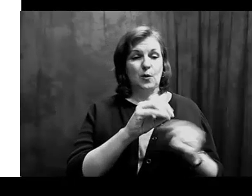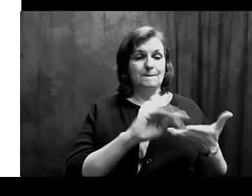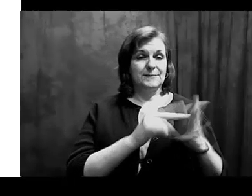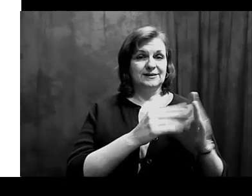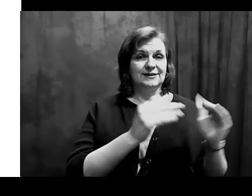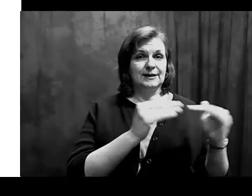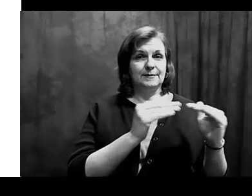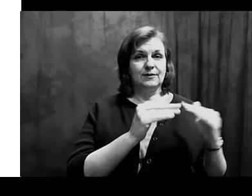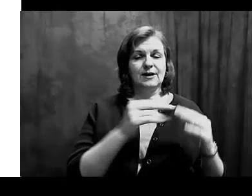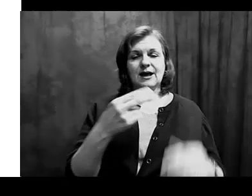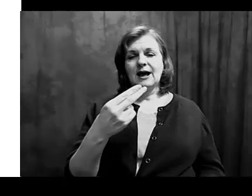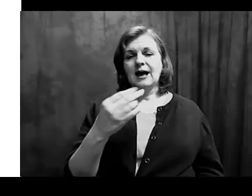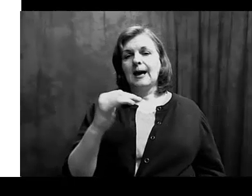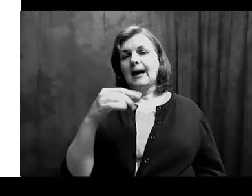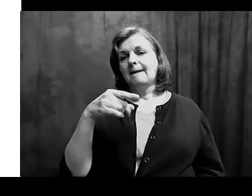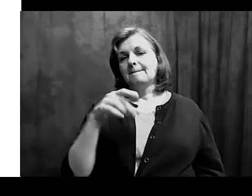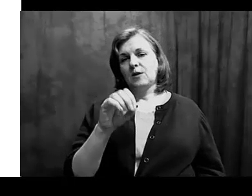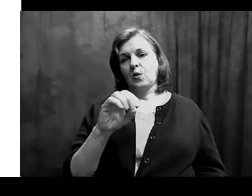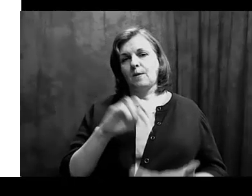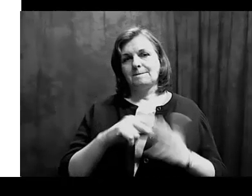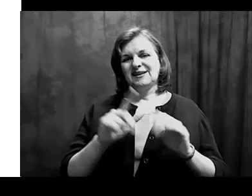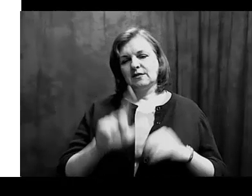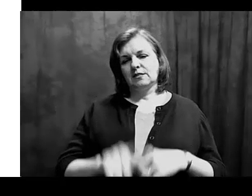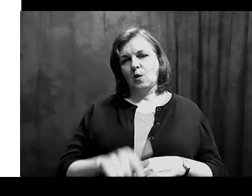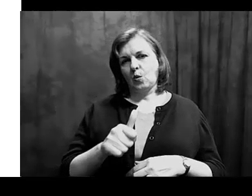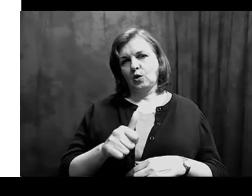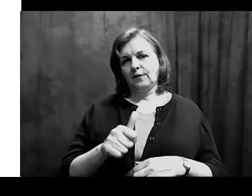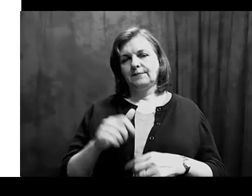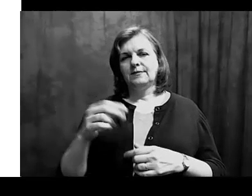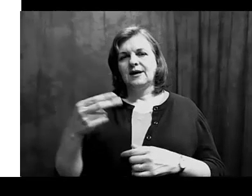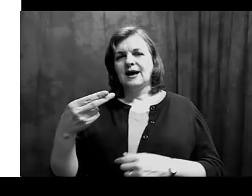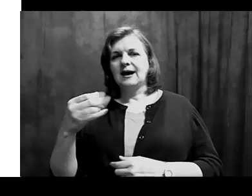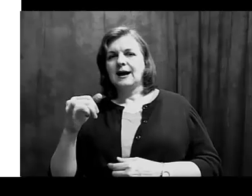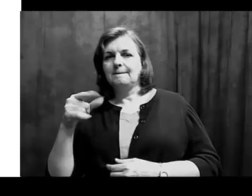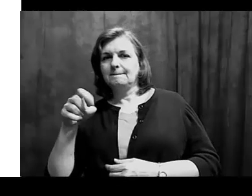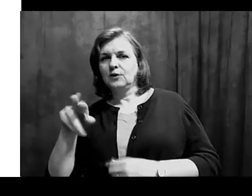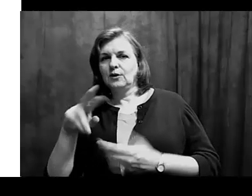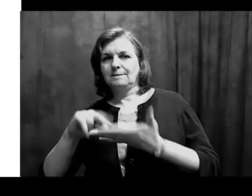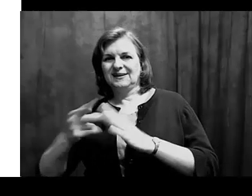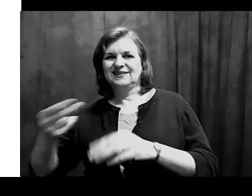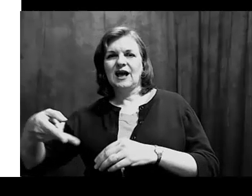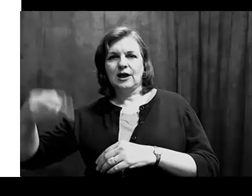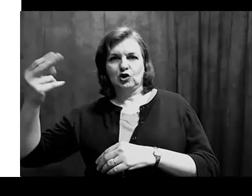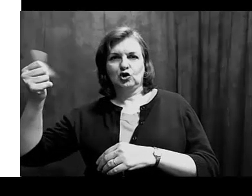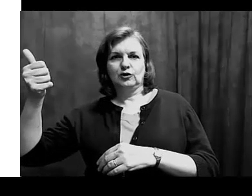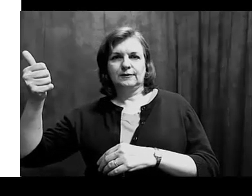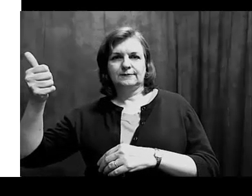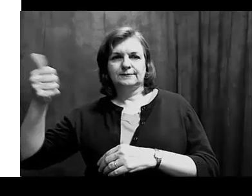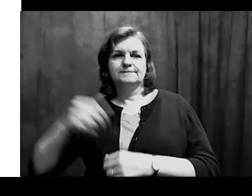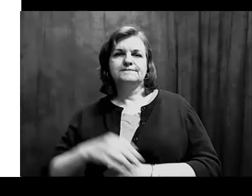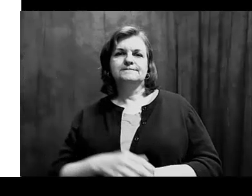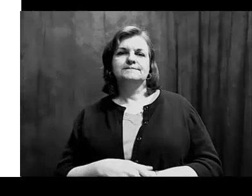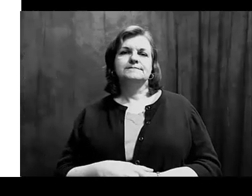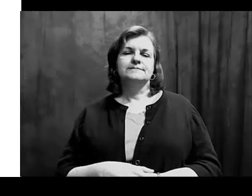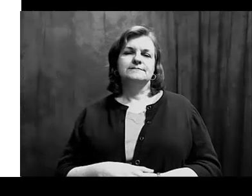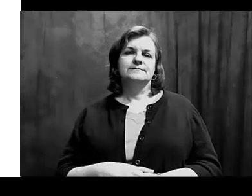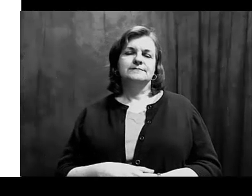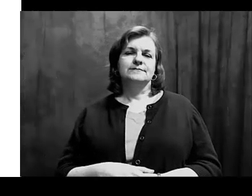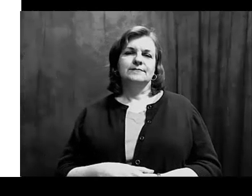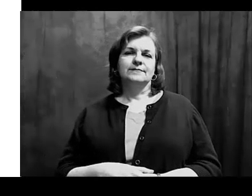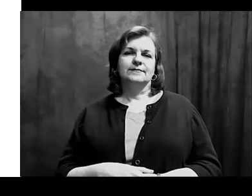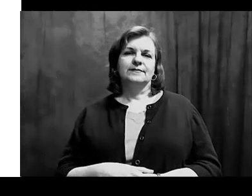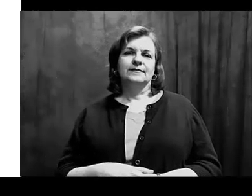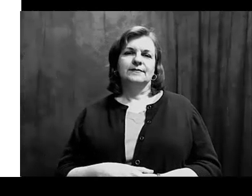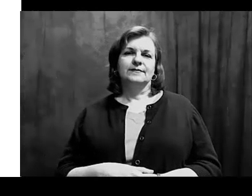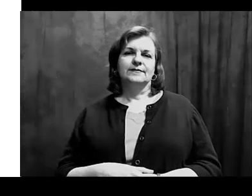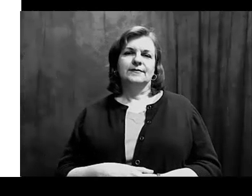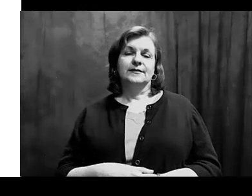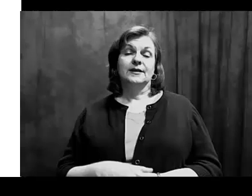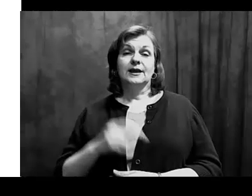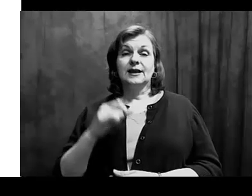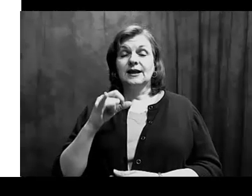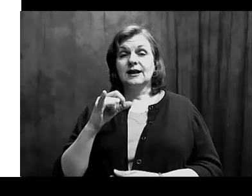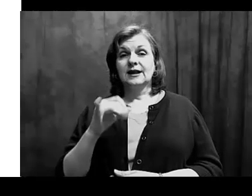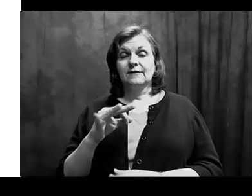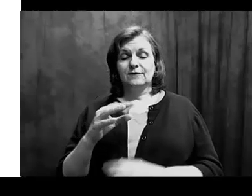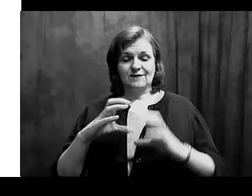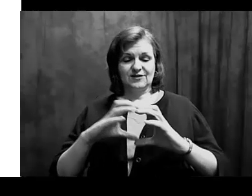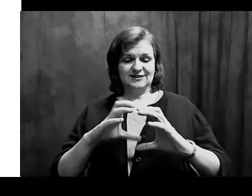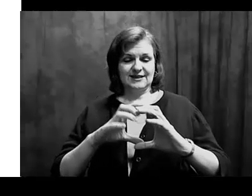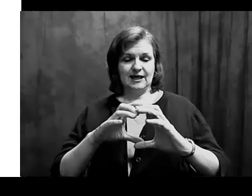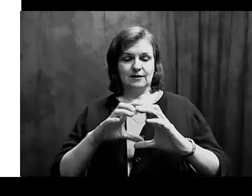every organism goes through every cell goes through to deal with changes in water so in this case it's regulating